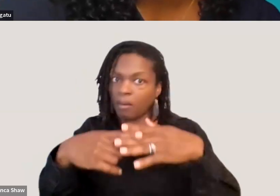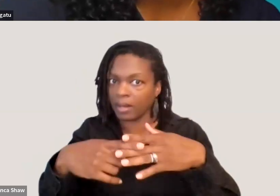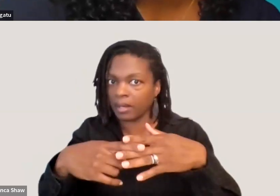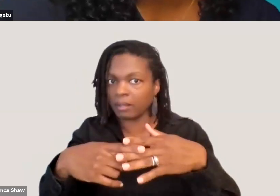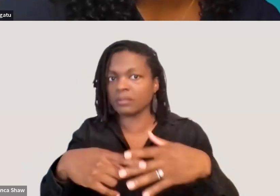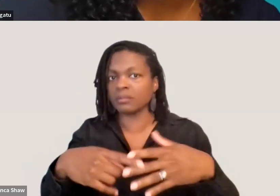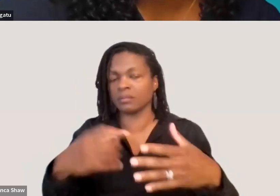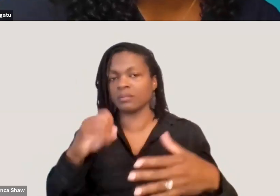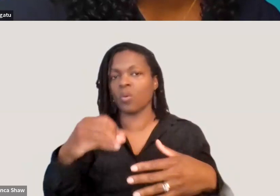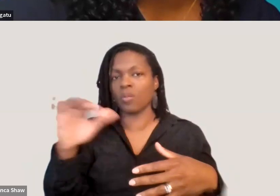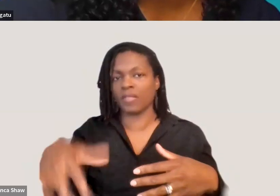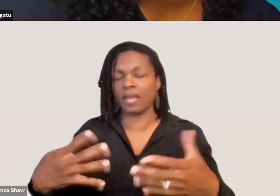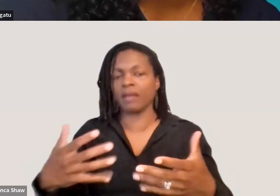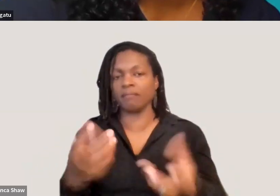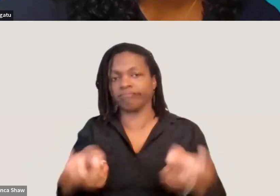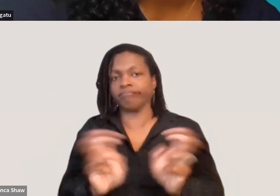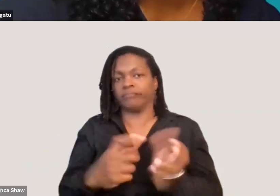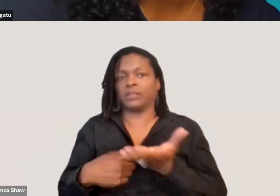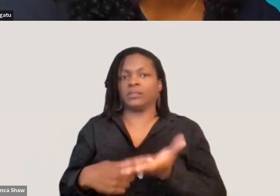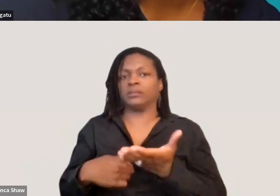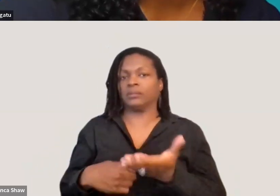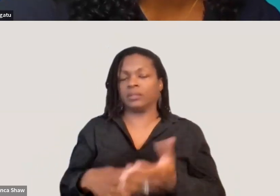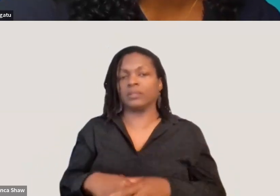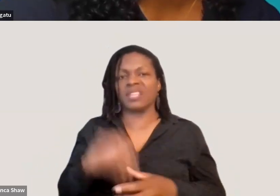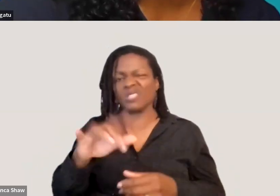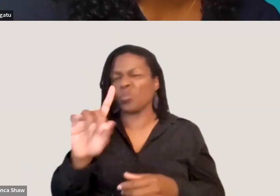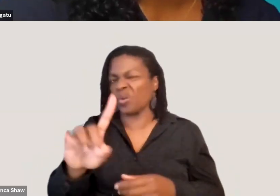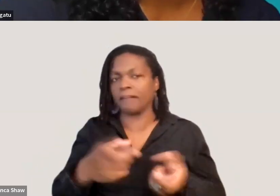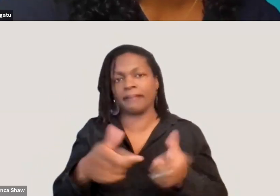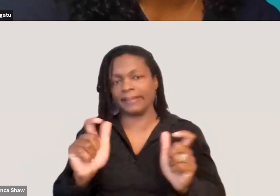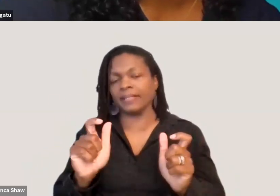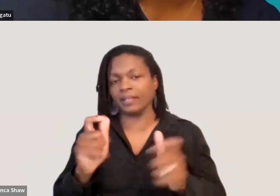Is around transportation. And so we're happy to have them available.